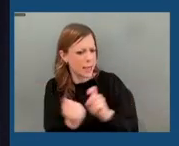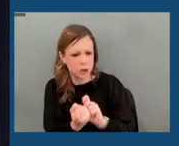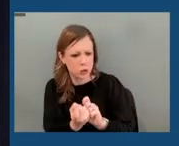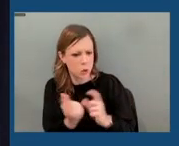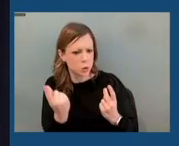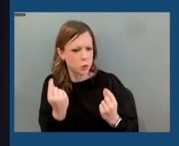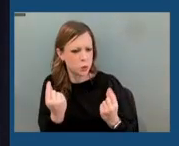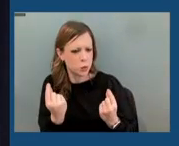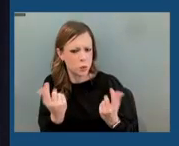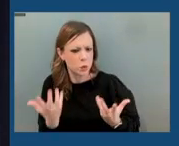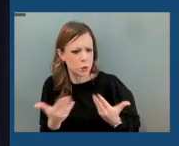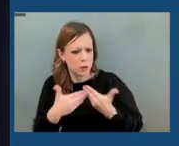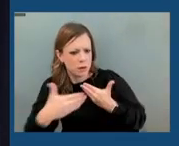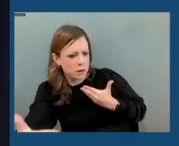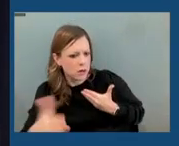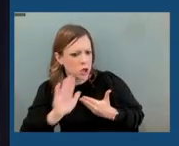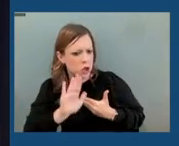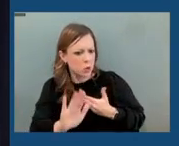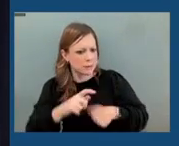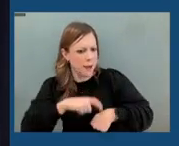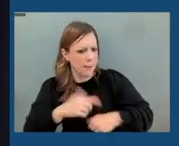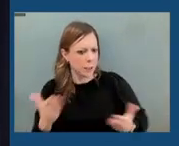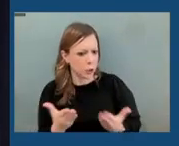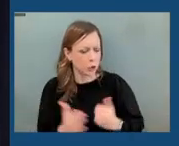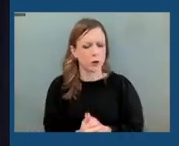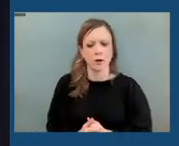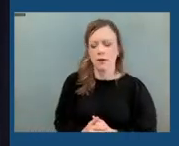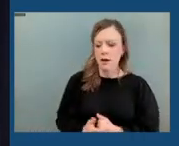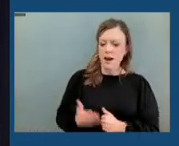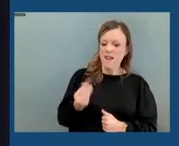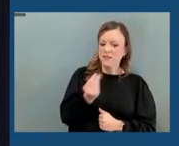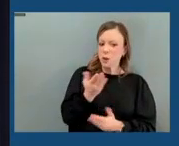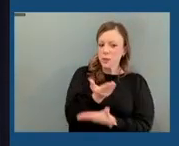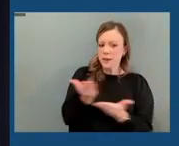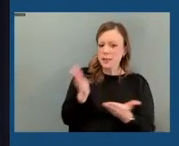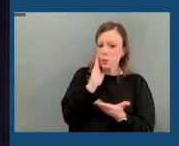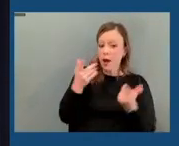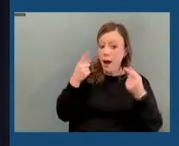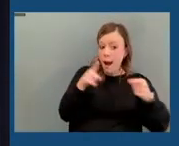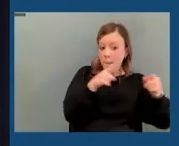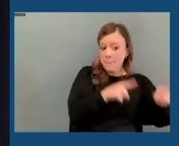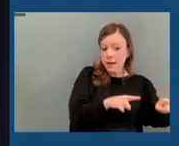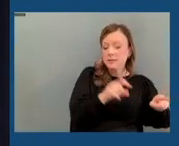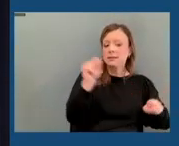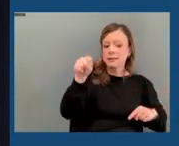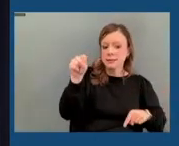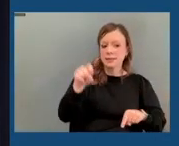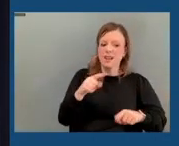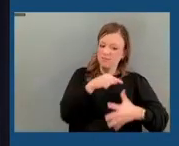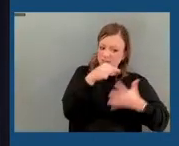Certainly, there, there's going to be a number of things. But, uh, in good conscience, I mean, this is the first day